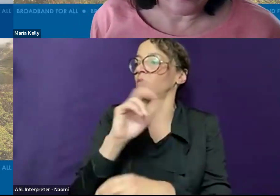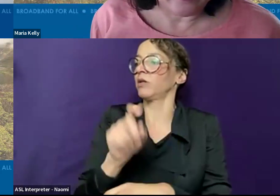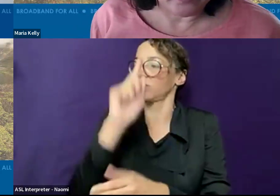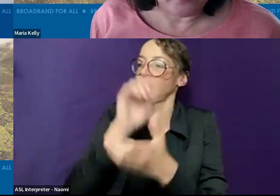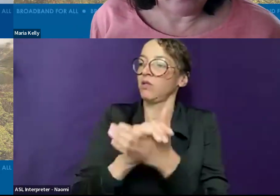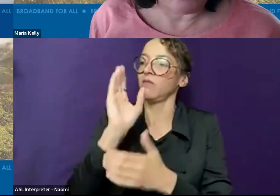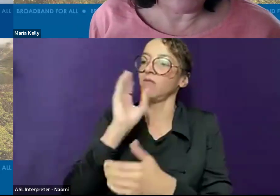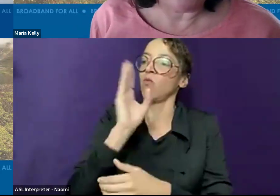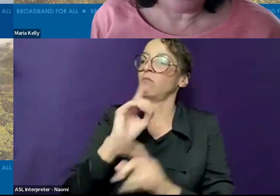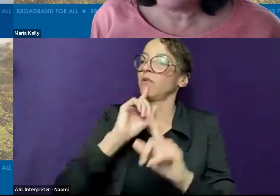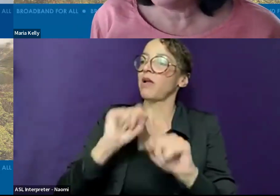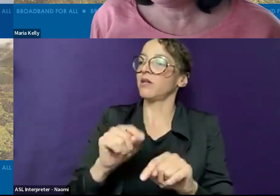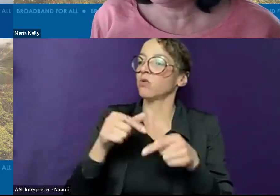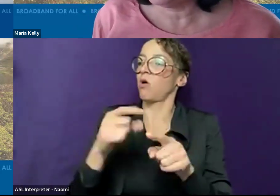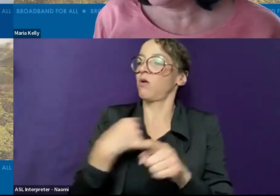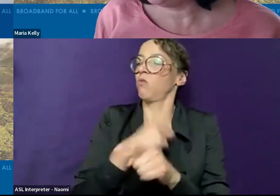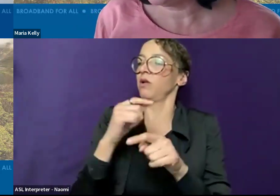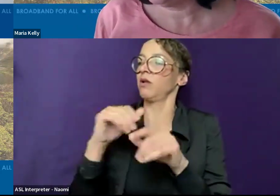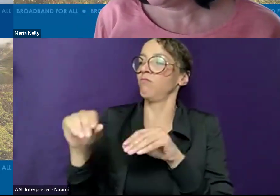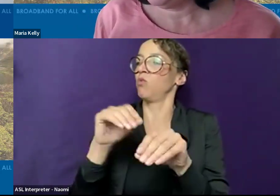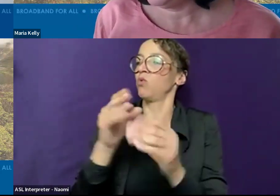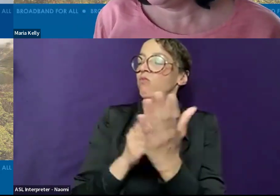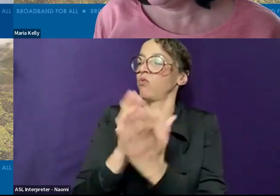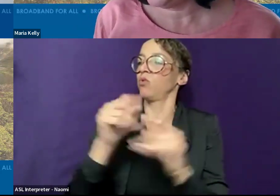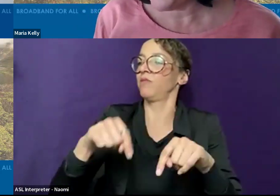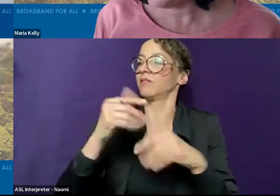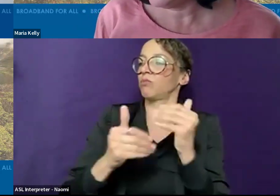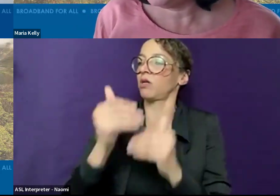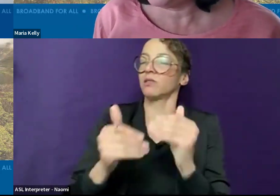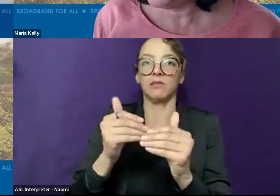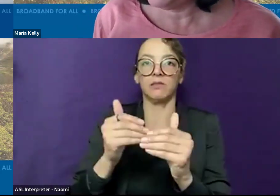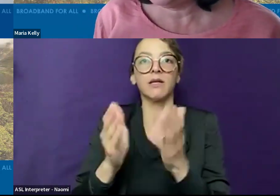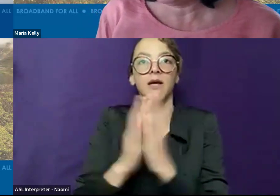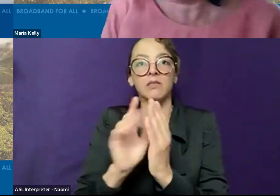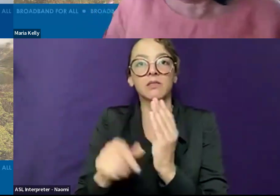Sort of as we move through this process. Recalling or quite asking about the split,